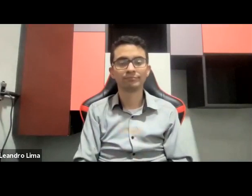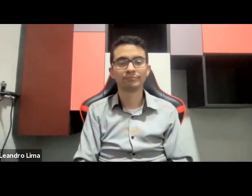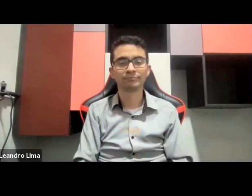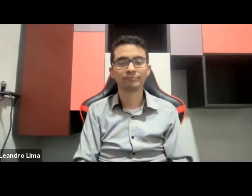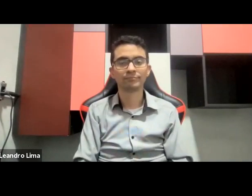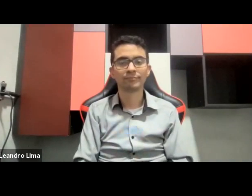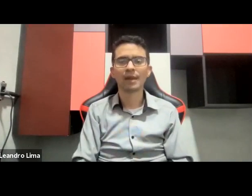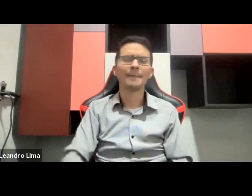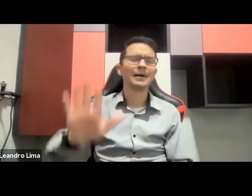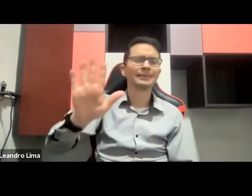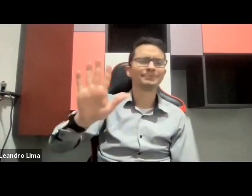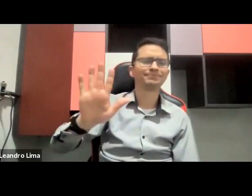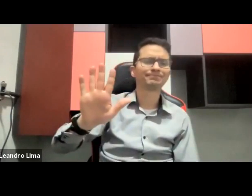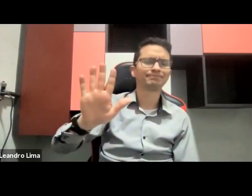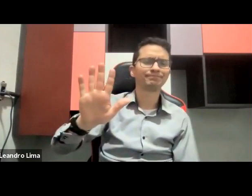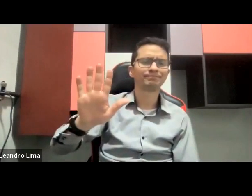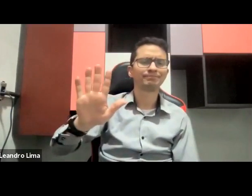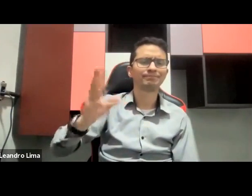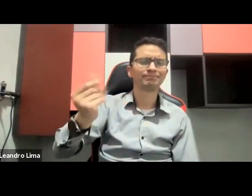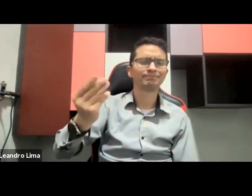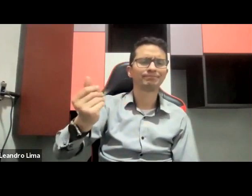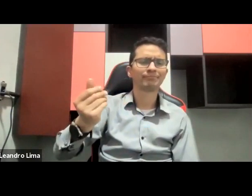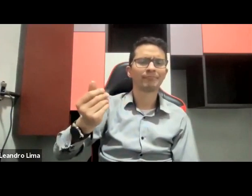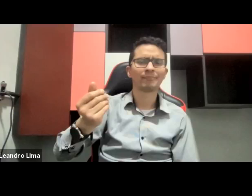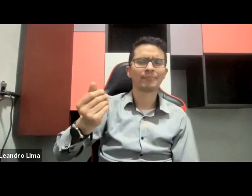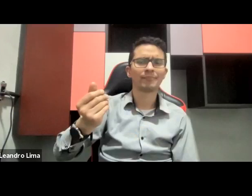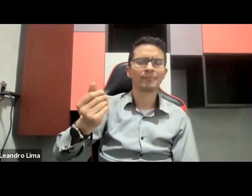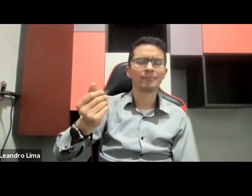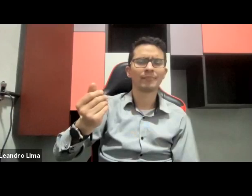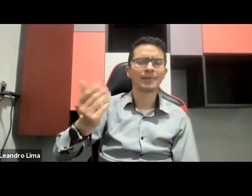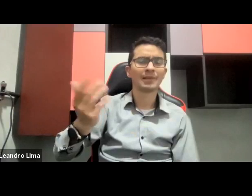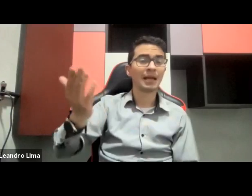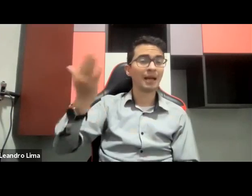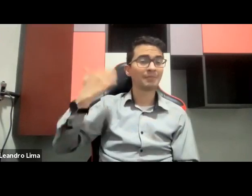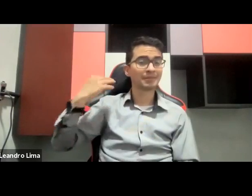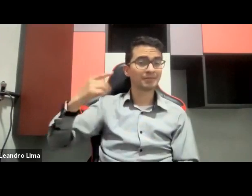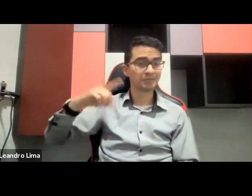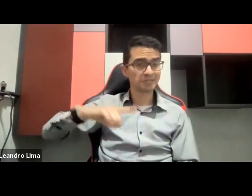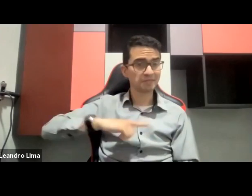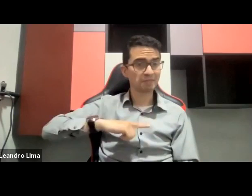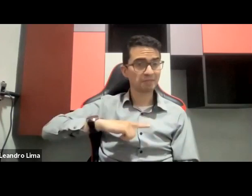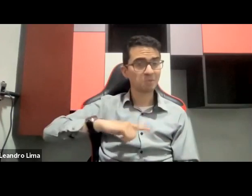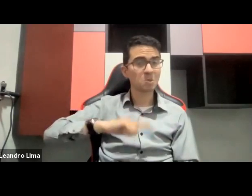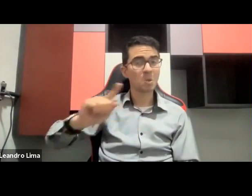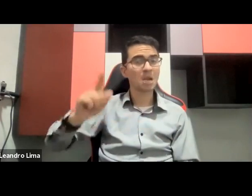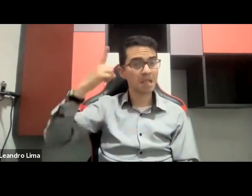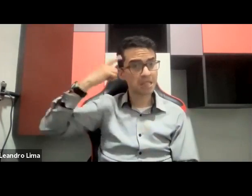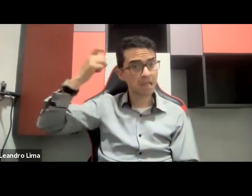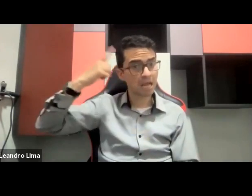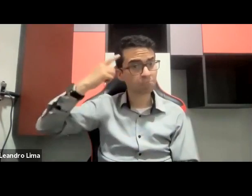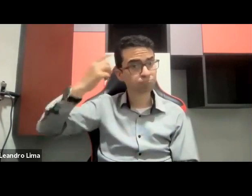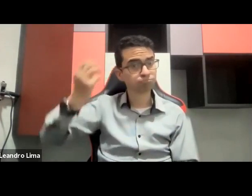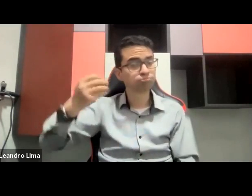But this same idea that. t the all the all, it's also very. typical in the P